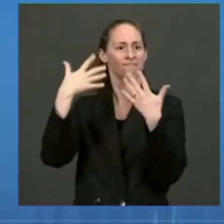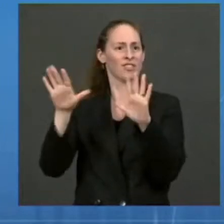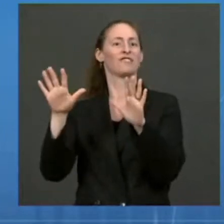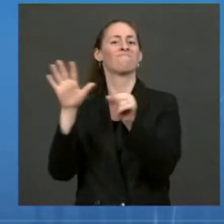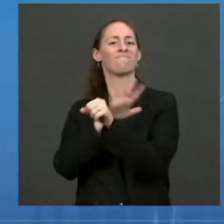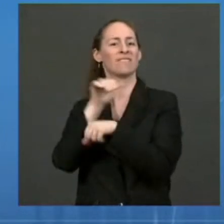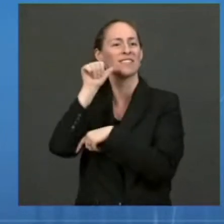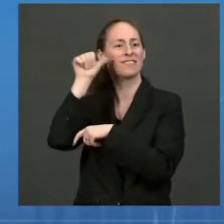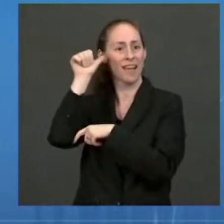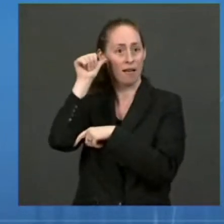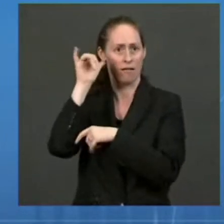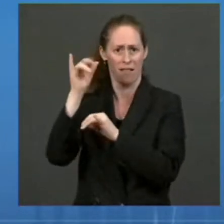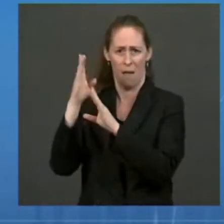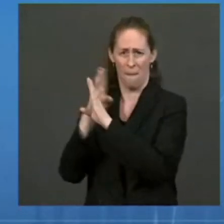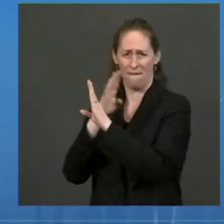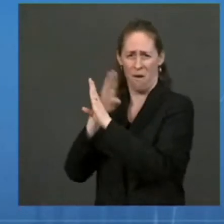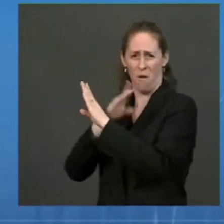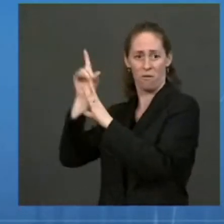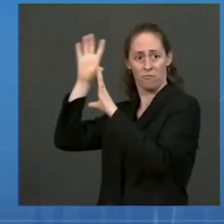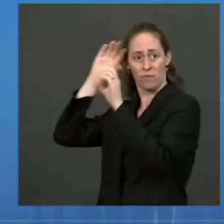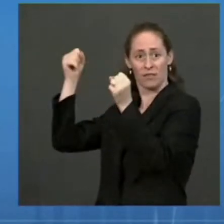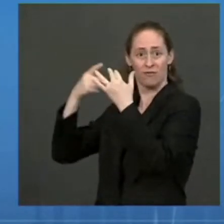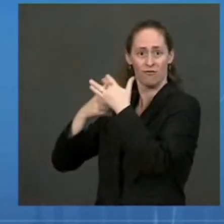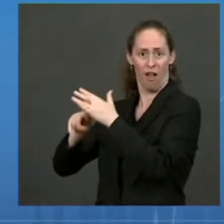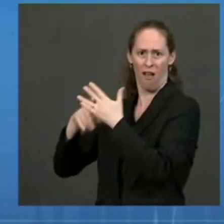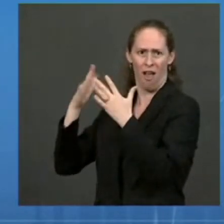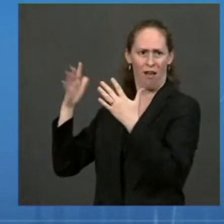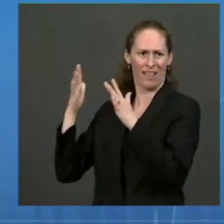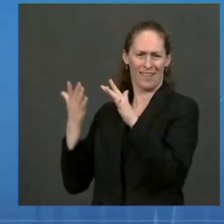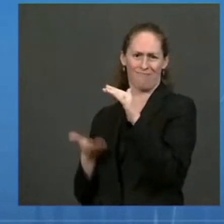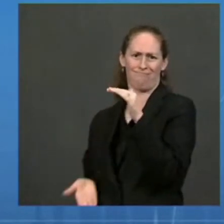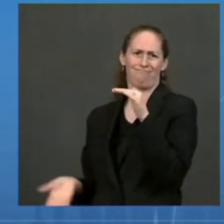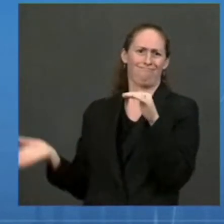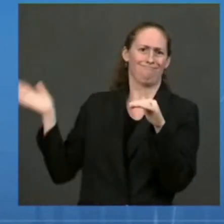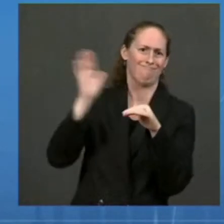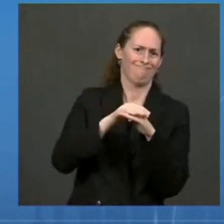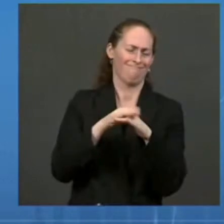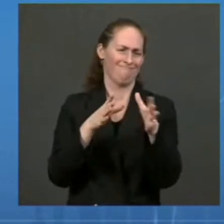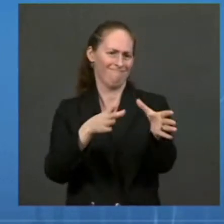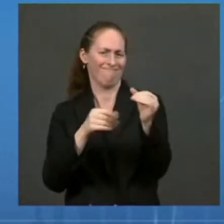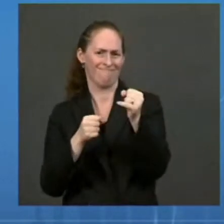AMERICANS. THAT IS UP FROM 2 MILLION THE